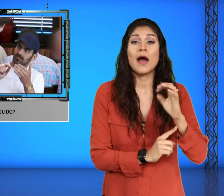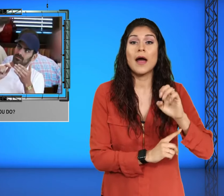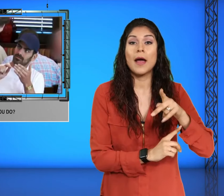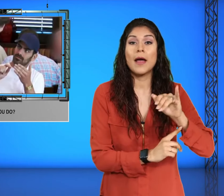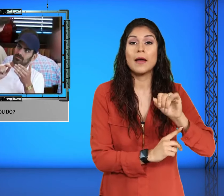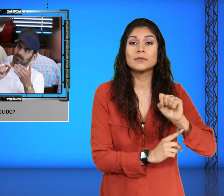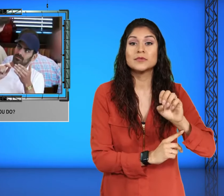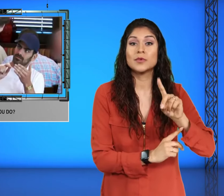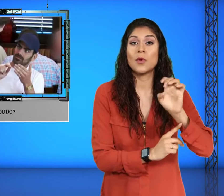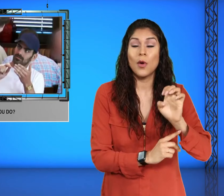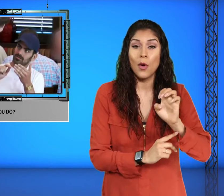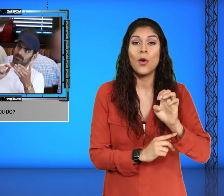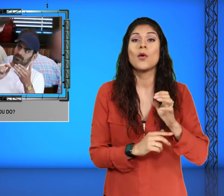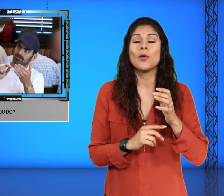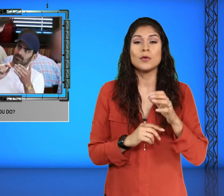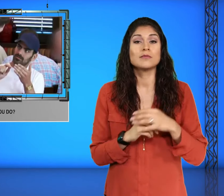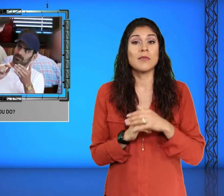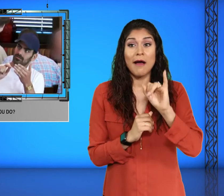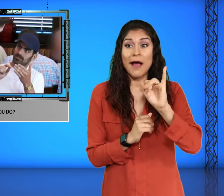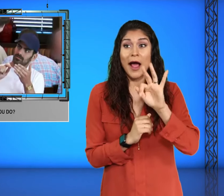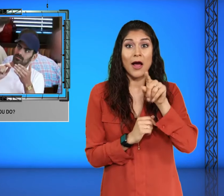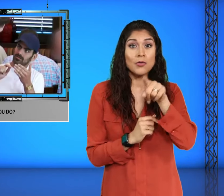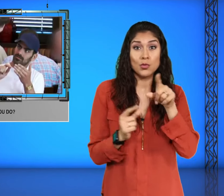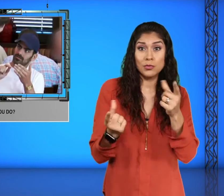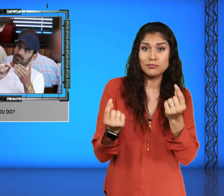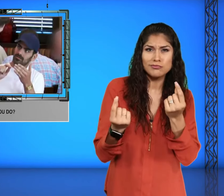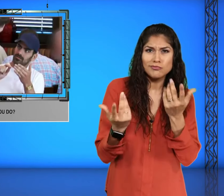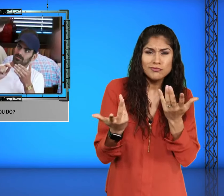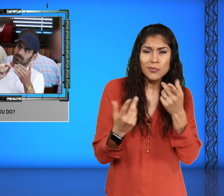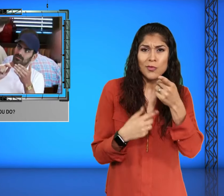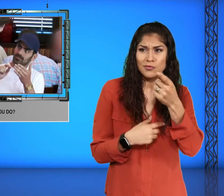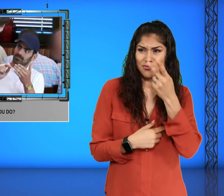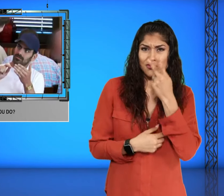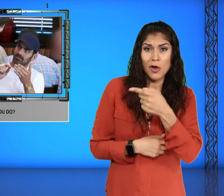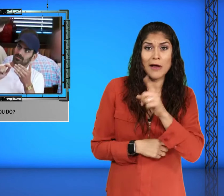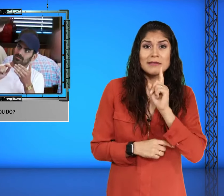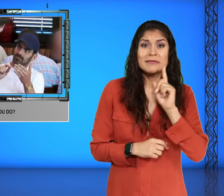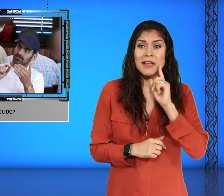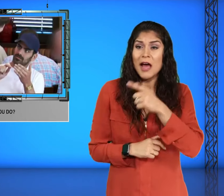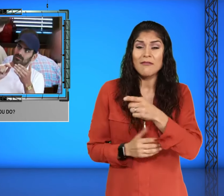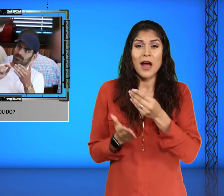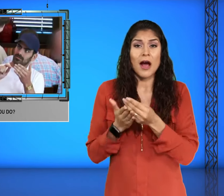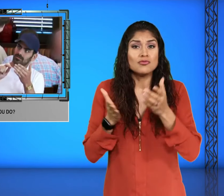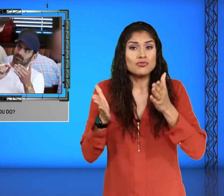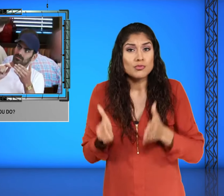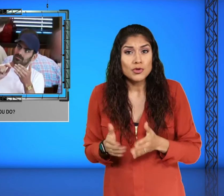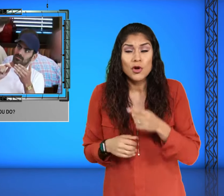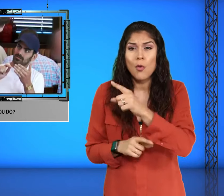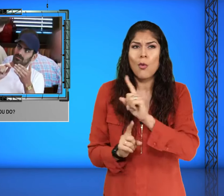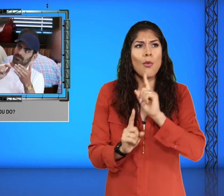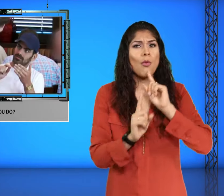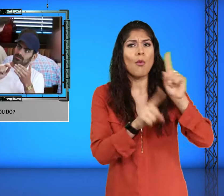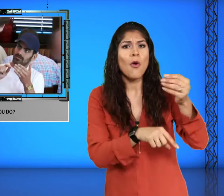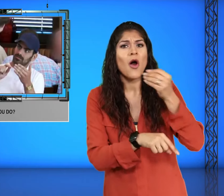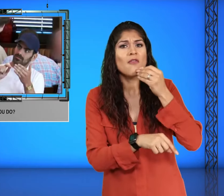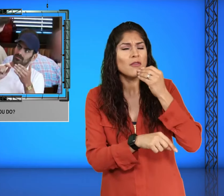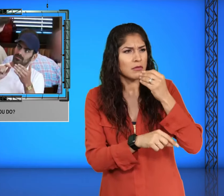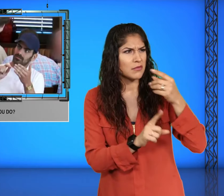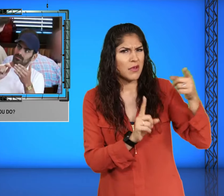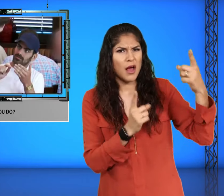Friday's episode was entitled "What would you do if you saw a Deaf customer being discriminated